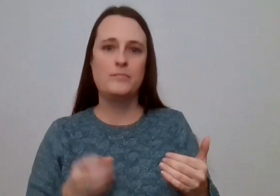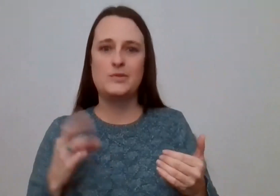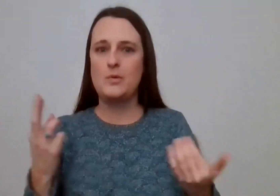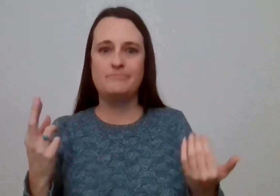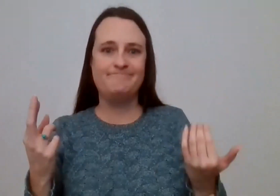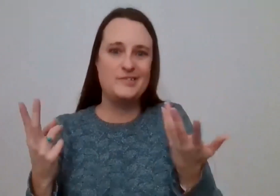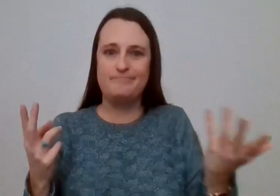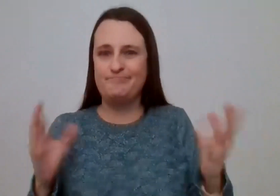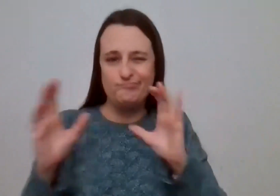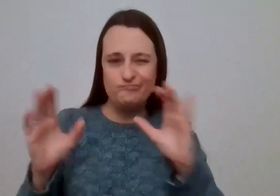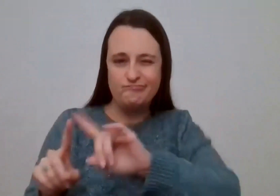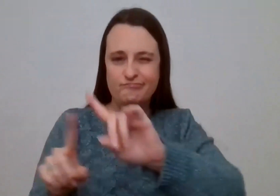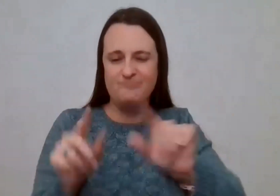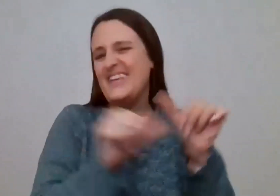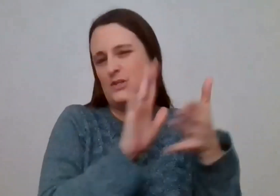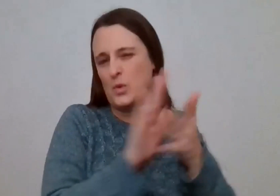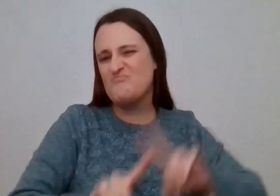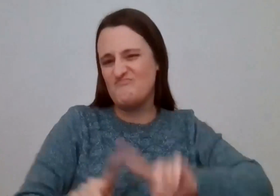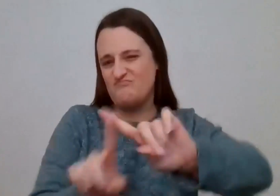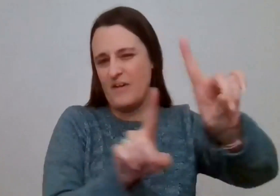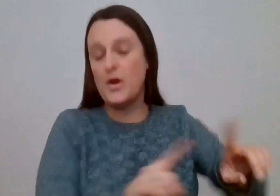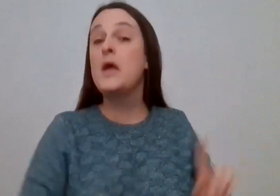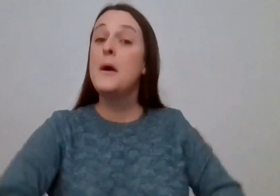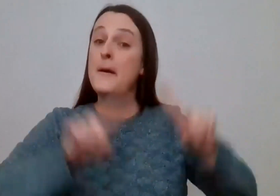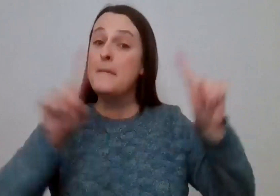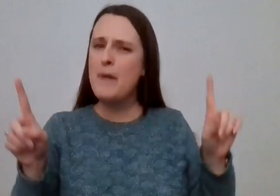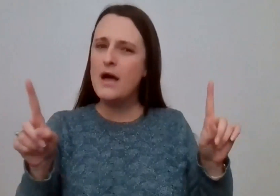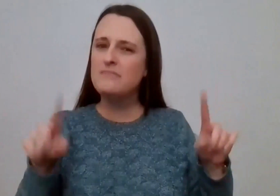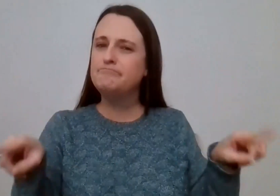different by each school but they started to share what would be going on with students